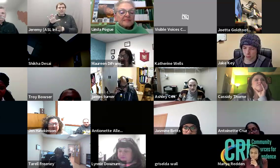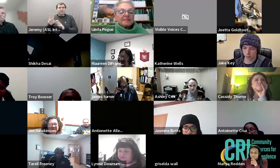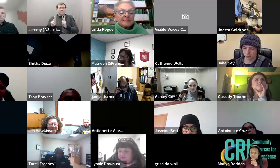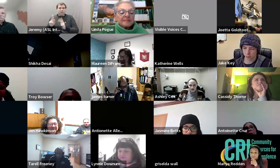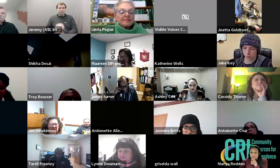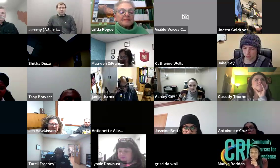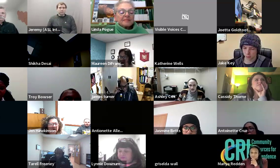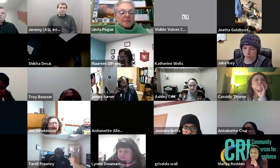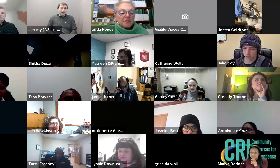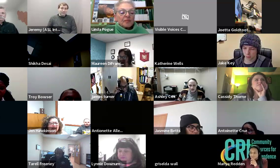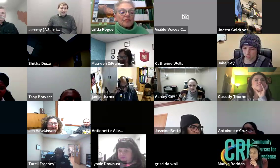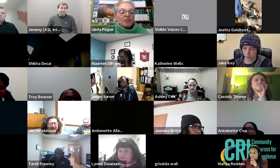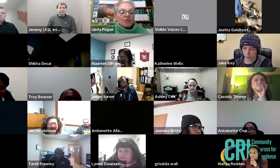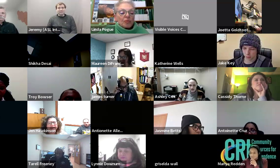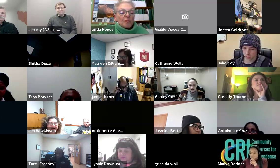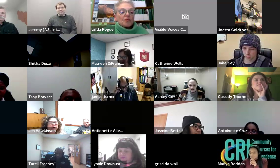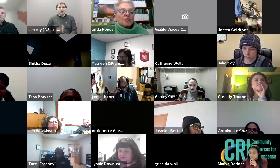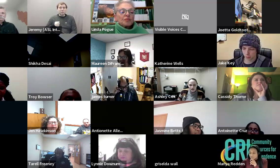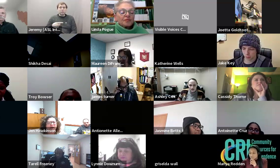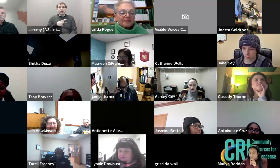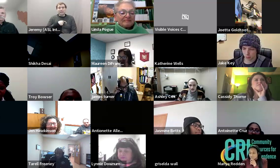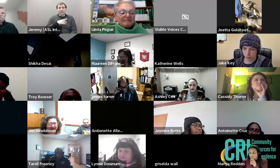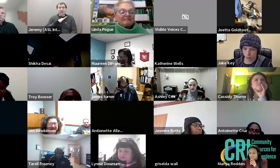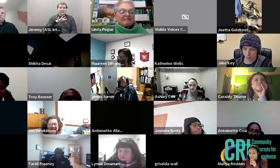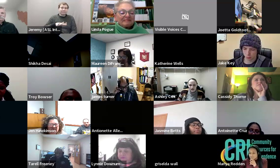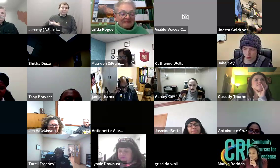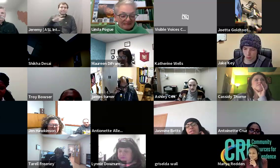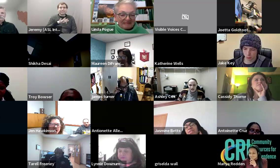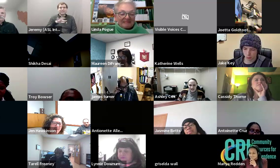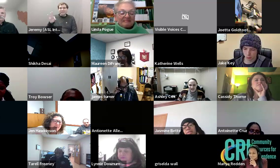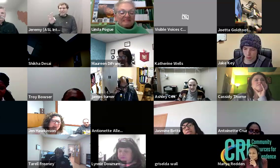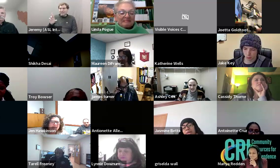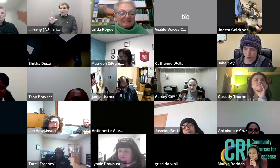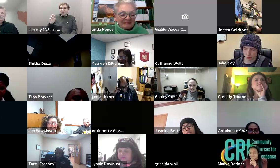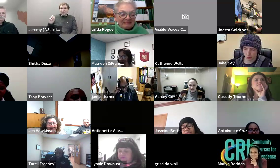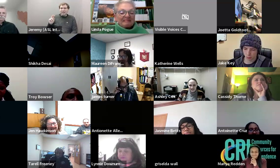Jen Hawkinson: So we are in the we we are. The frontier is what they call us.